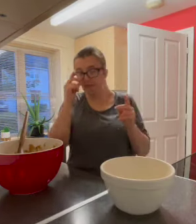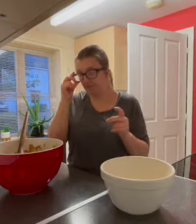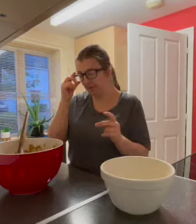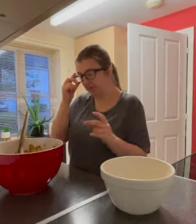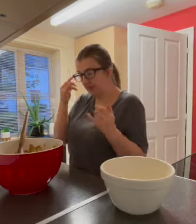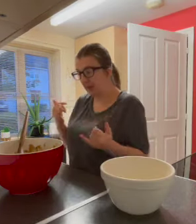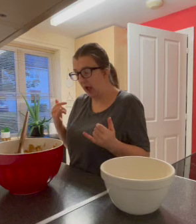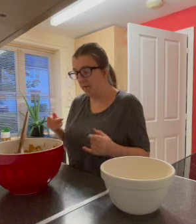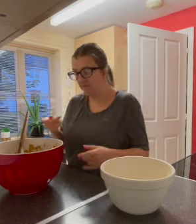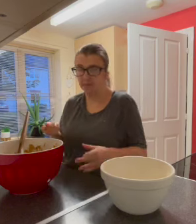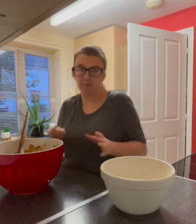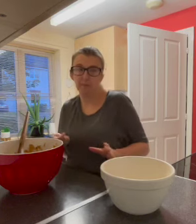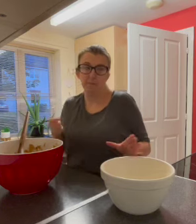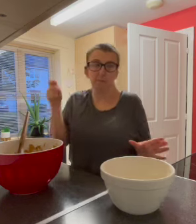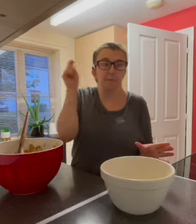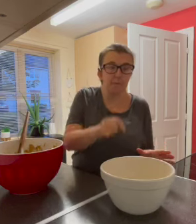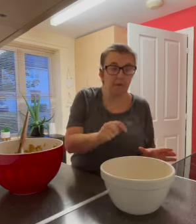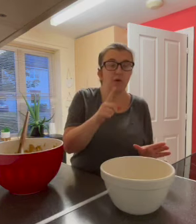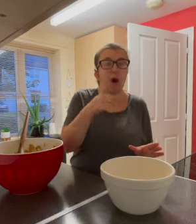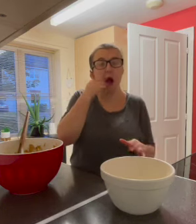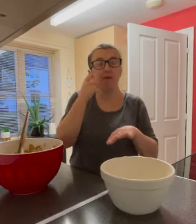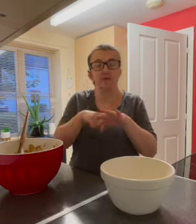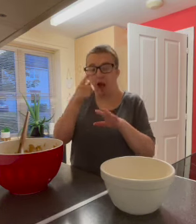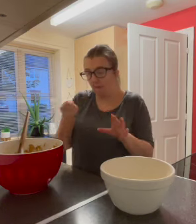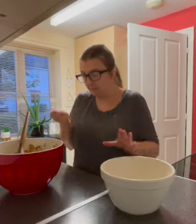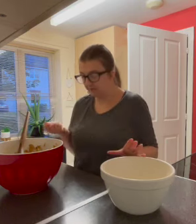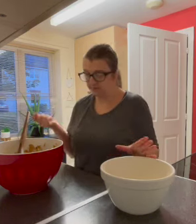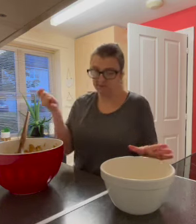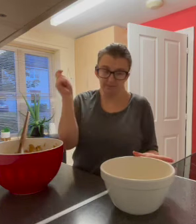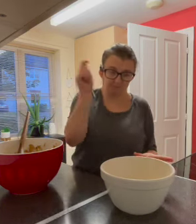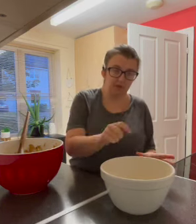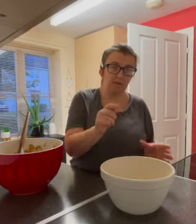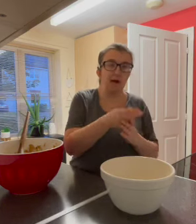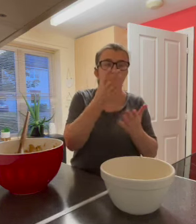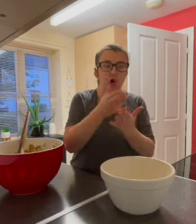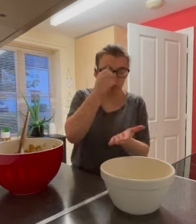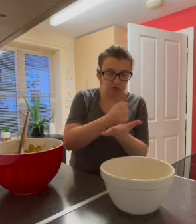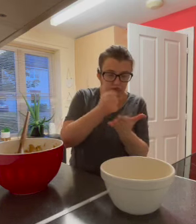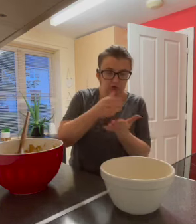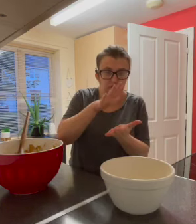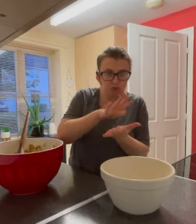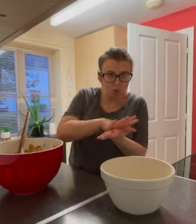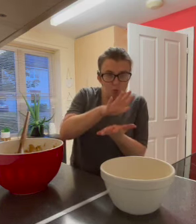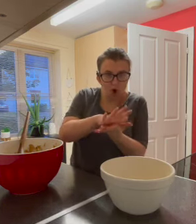Okay now let add it to the bowl, but, on each spoonful make sure you press it to flatten it